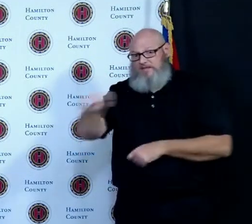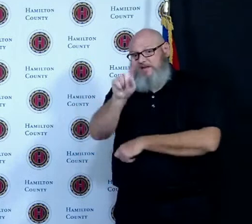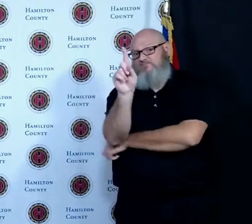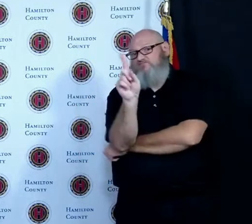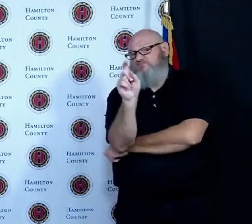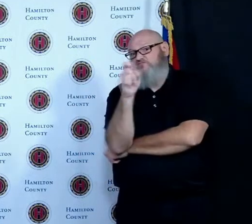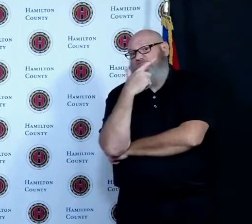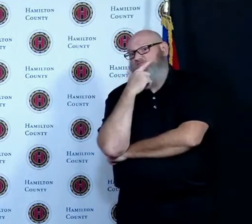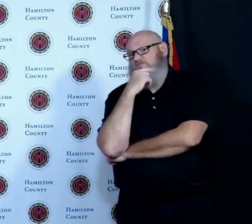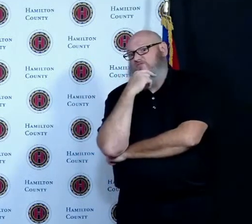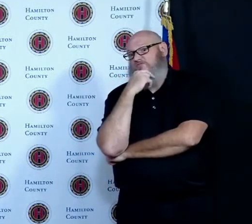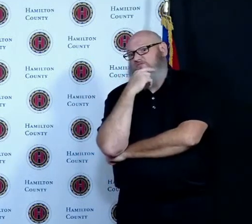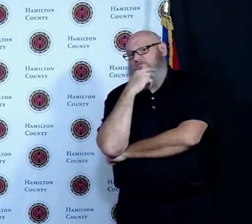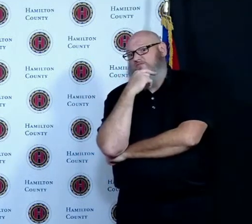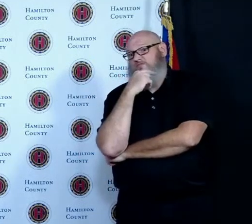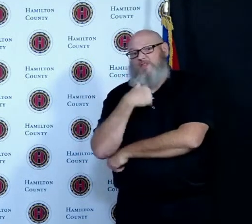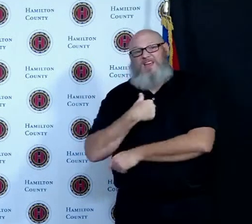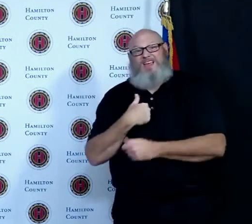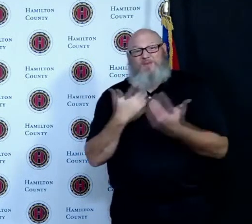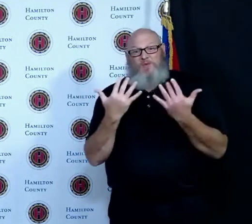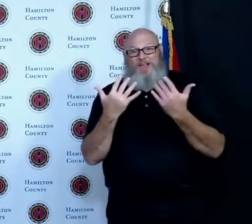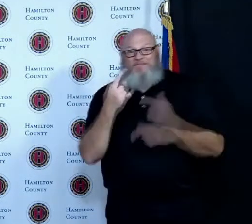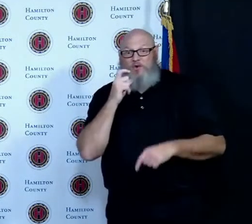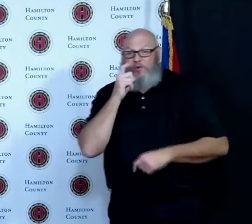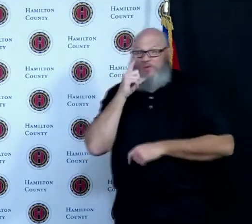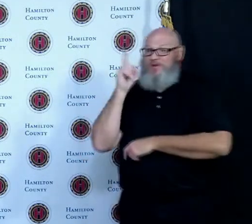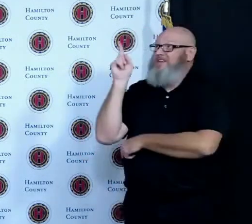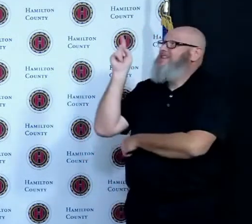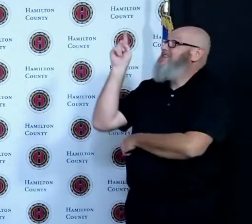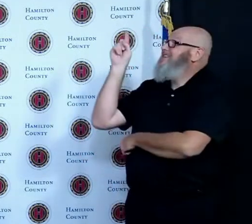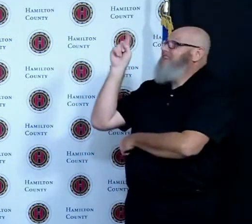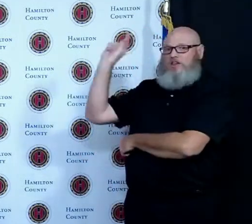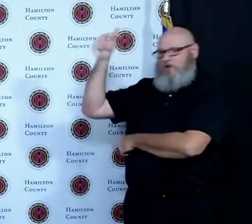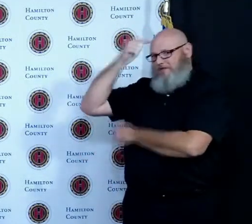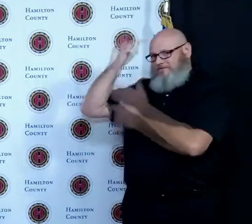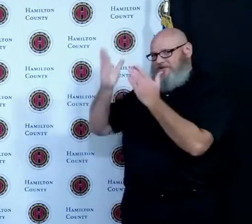he's planning to roll it out as well as future allocations for vaccinate